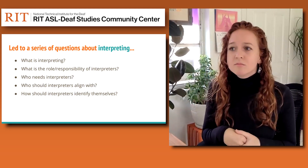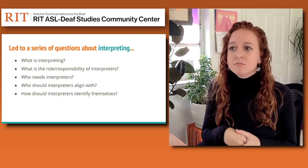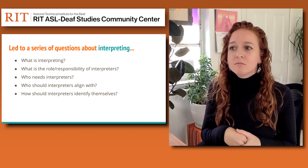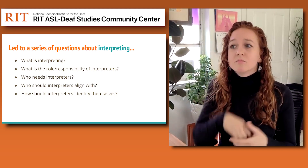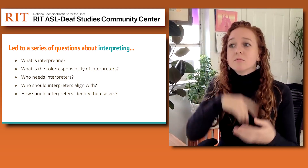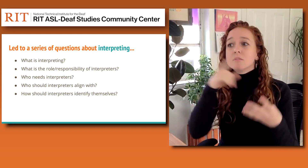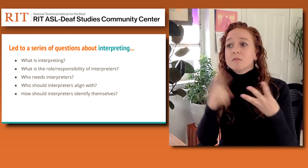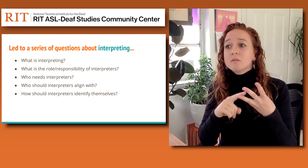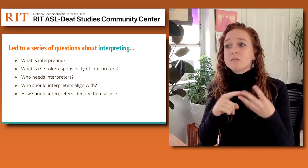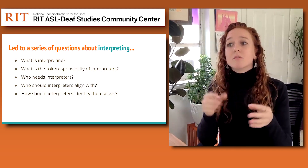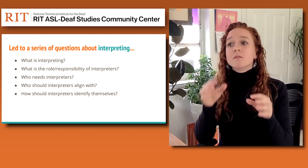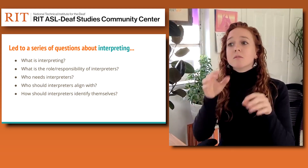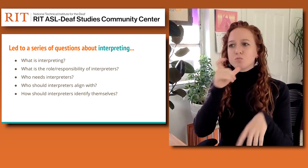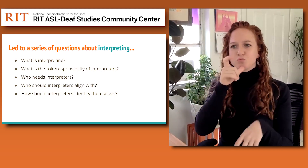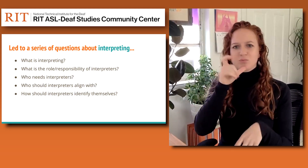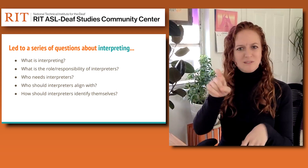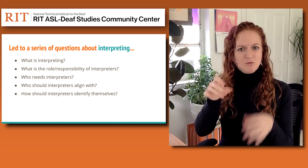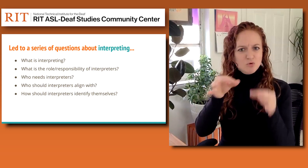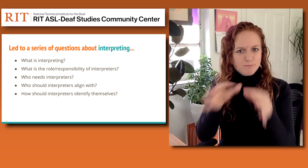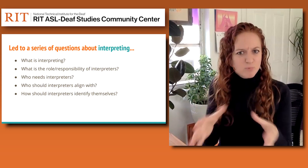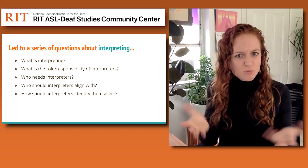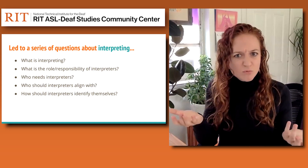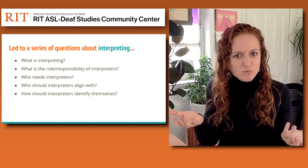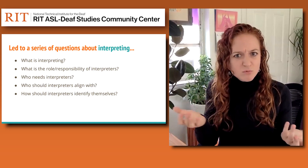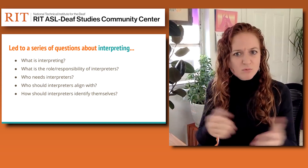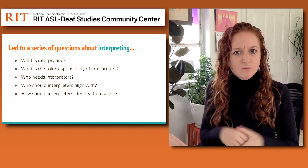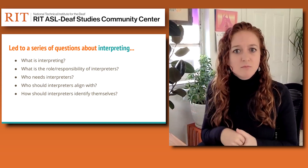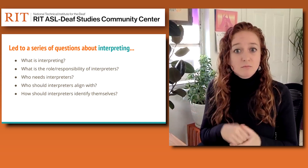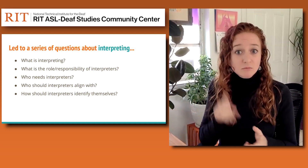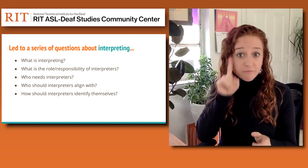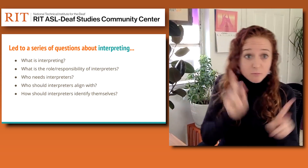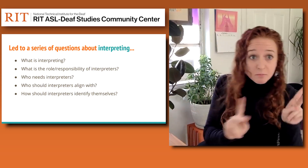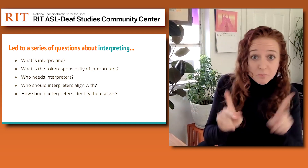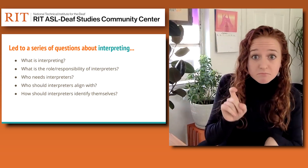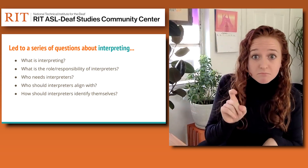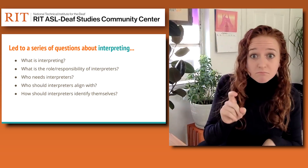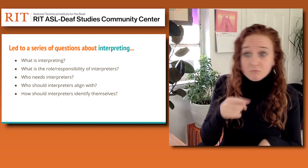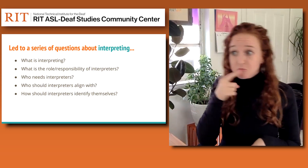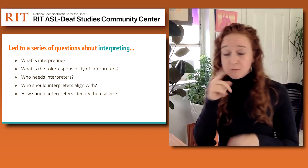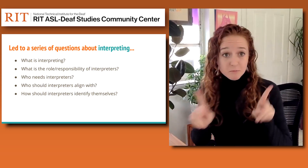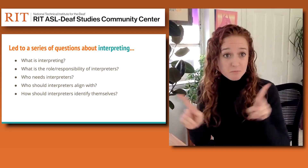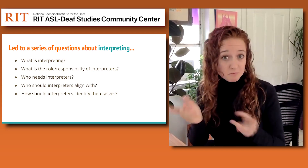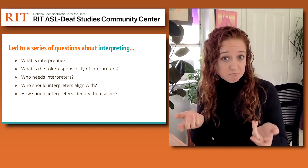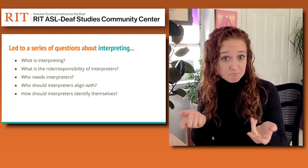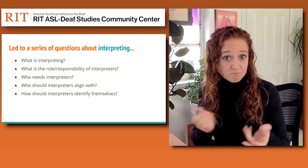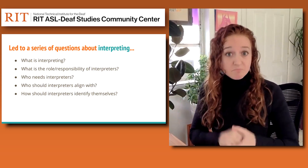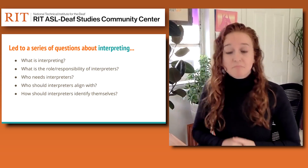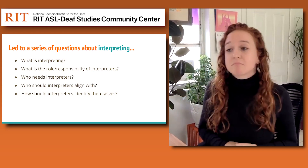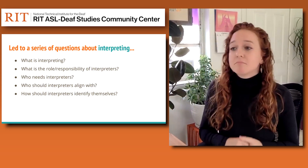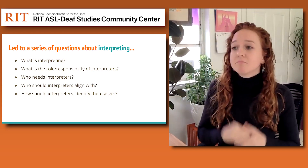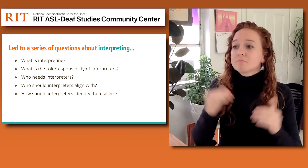and what would that involvement look like? Who needs an interpreter? Deaf people? Hearing people?